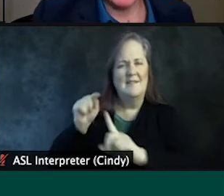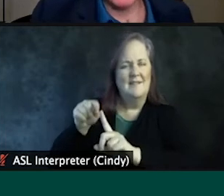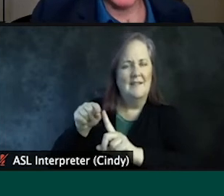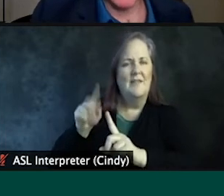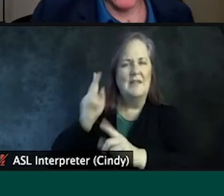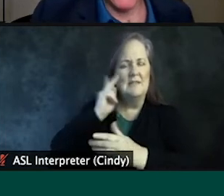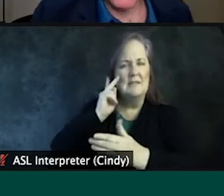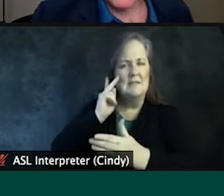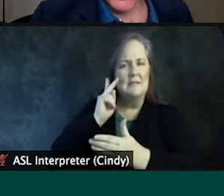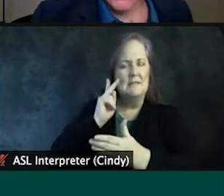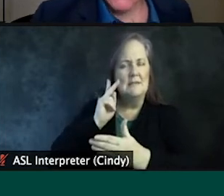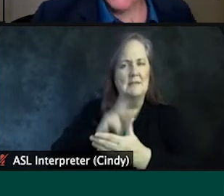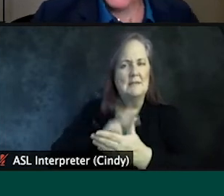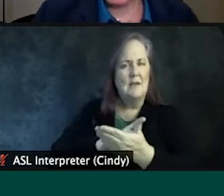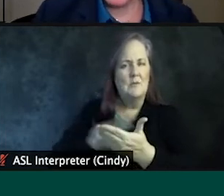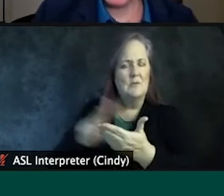All right, let's see what questions we have on this one.